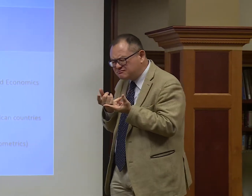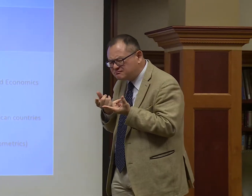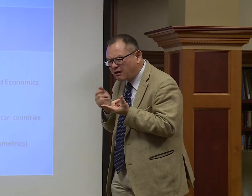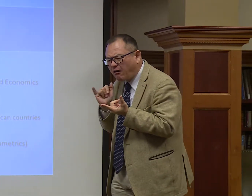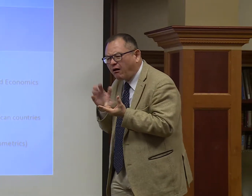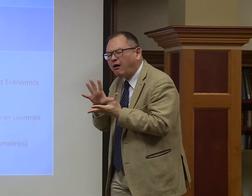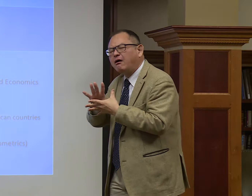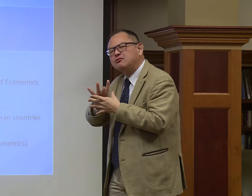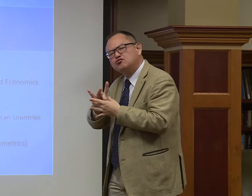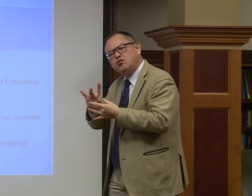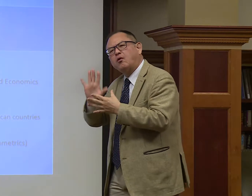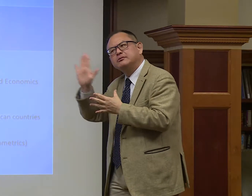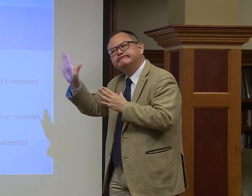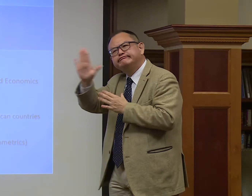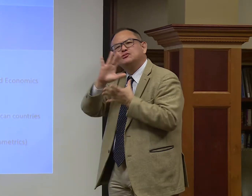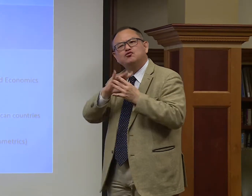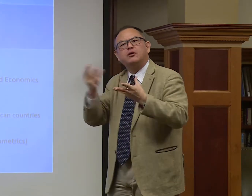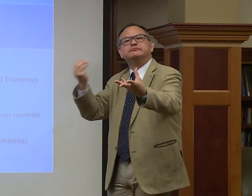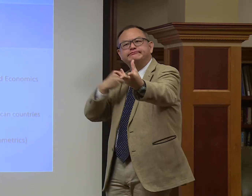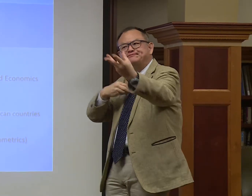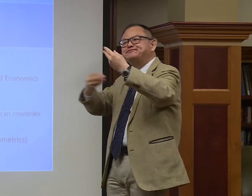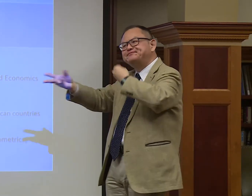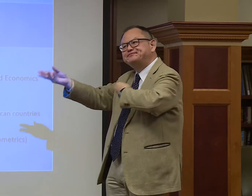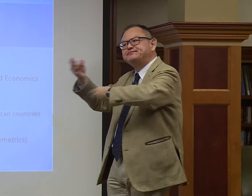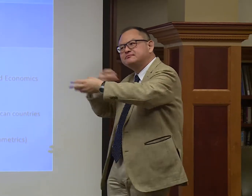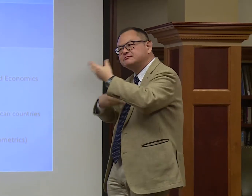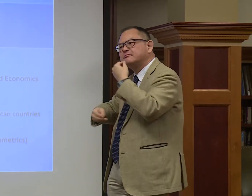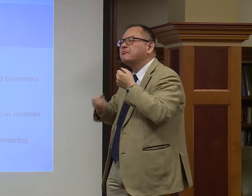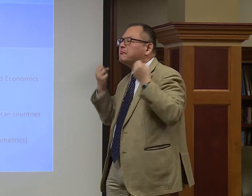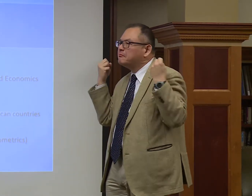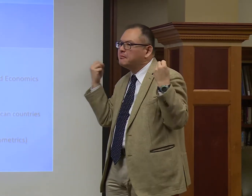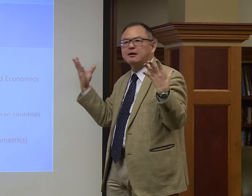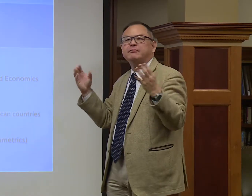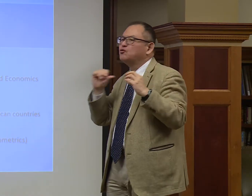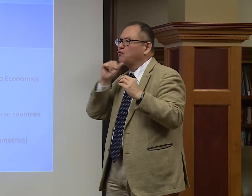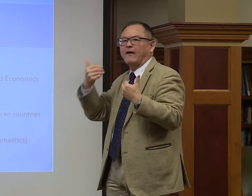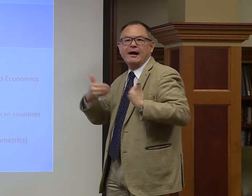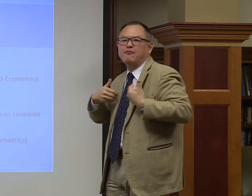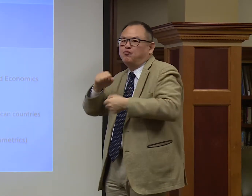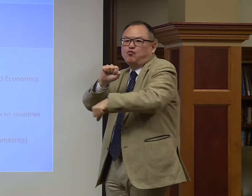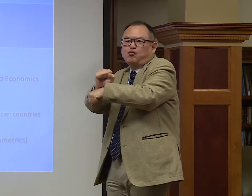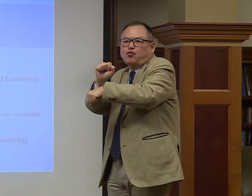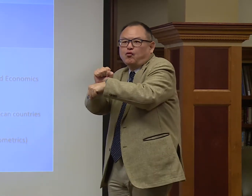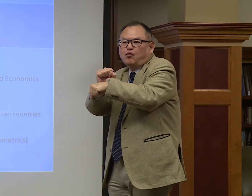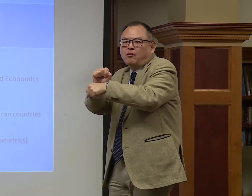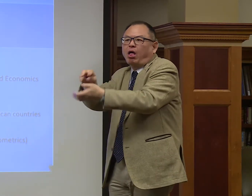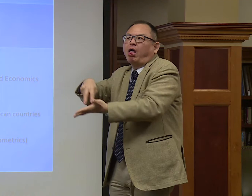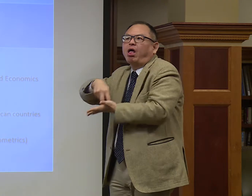So I started asking Deaf individuals their experiences, and they told me their stories,